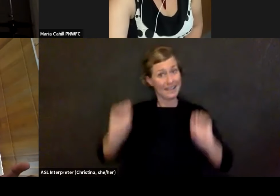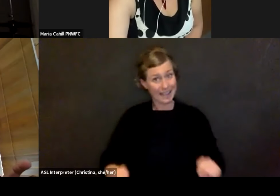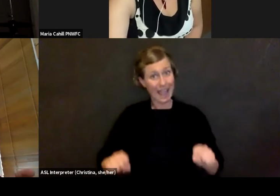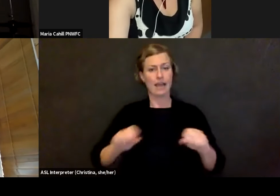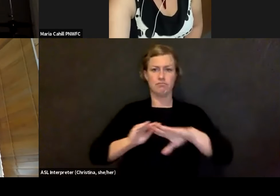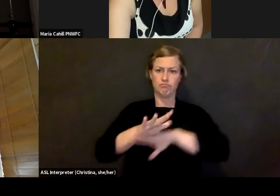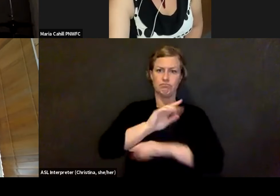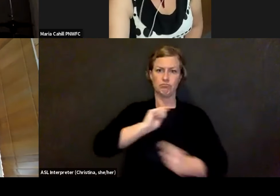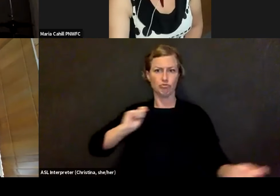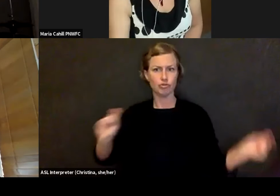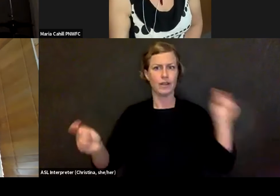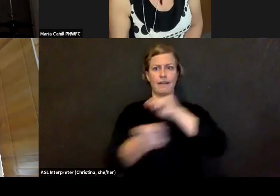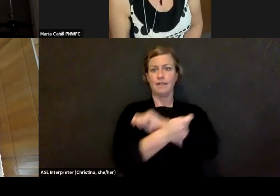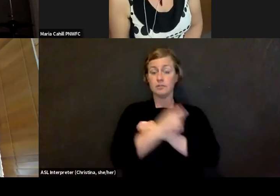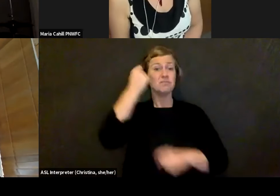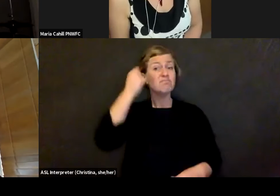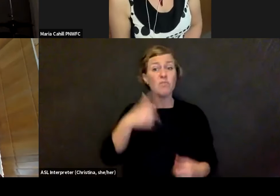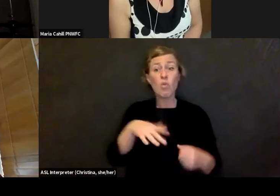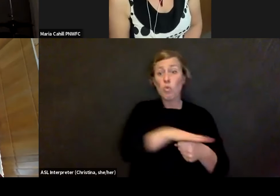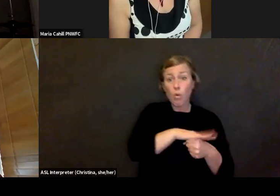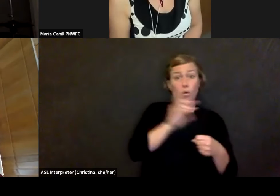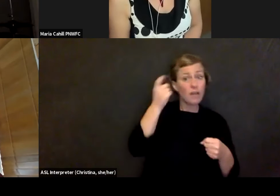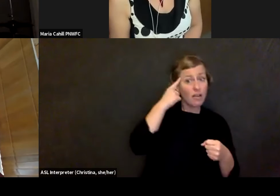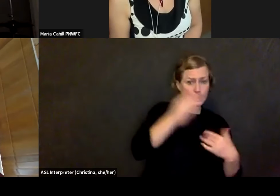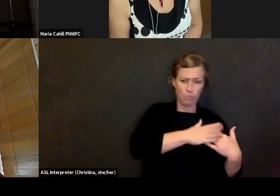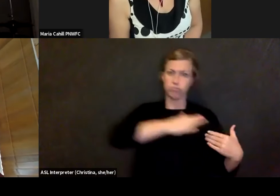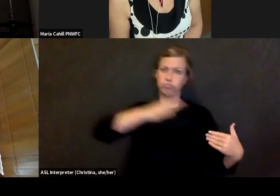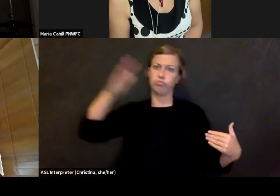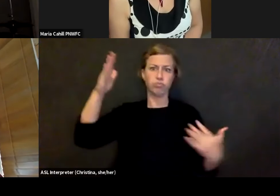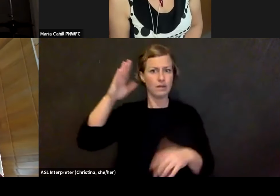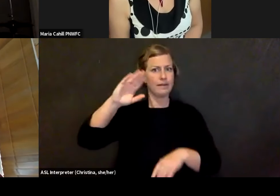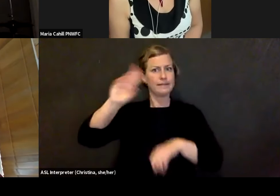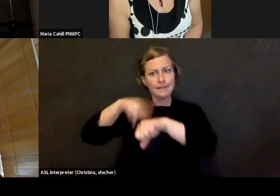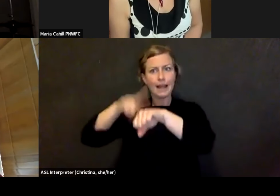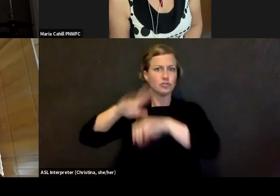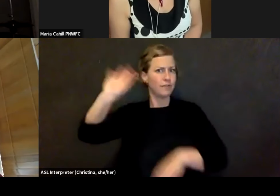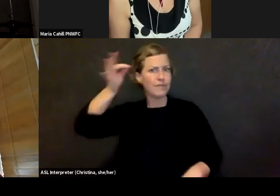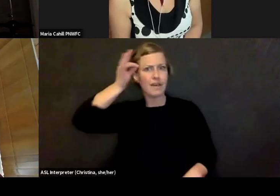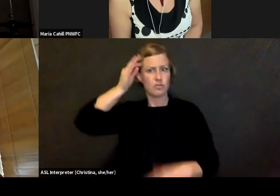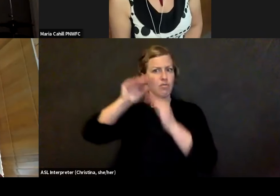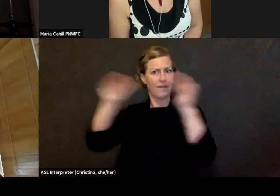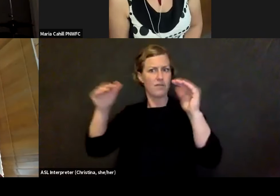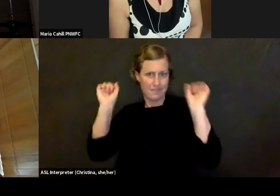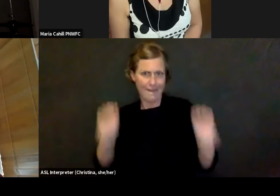all along. And that we can make massive amounts of change from